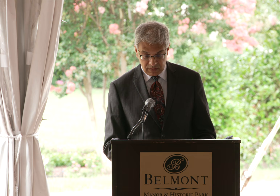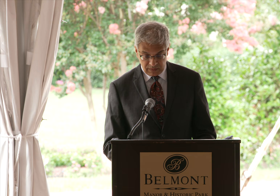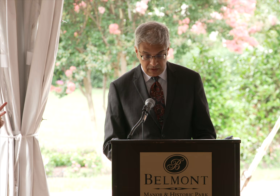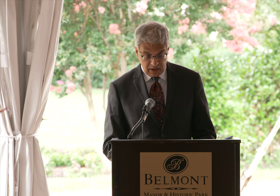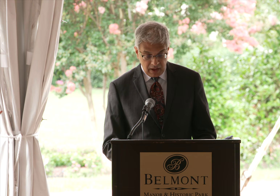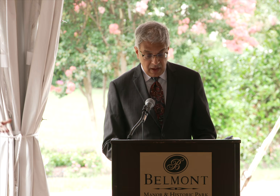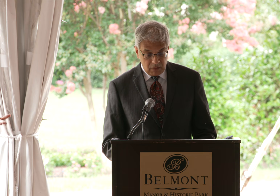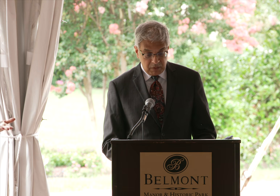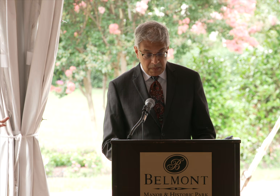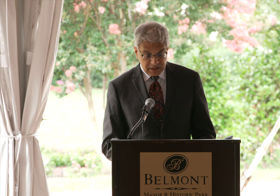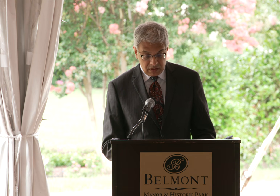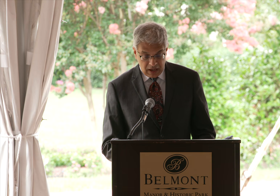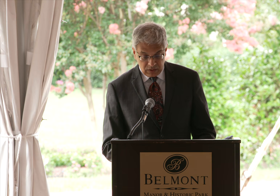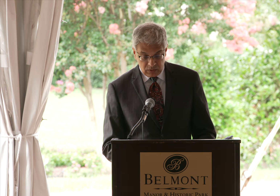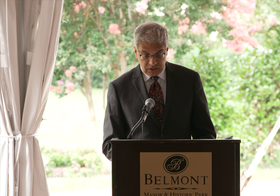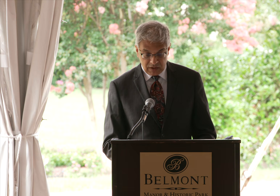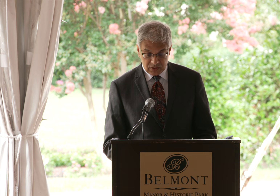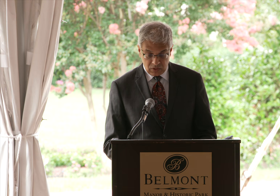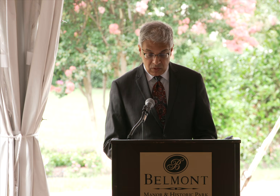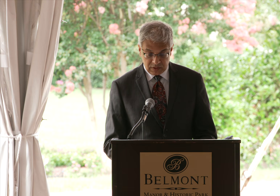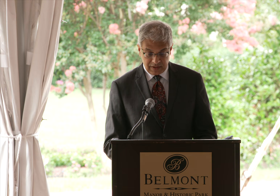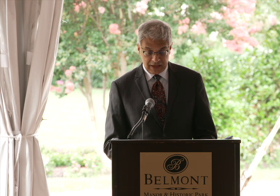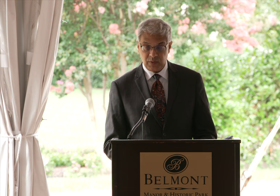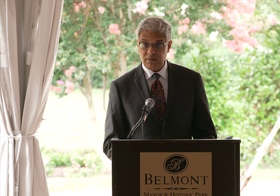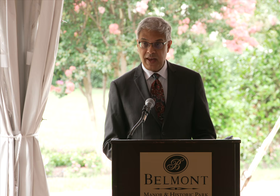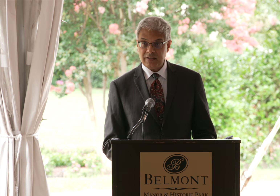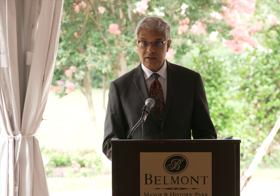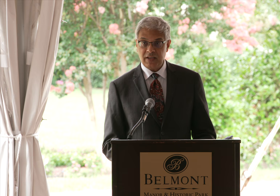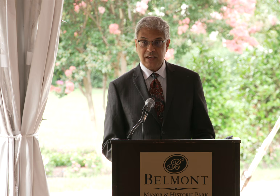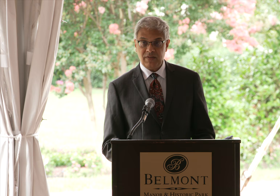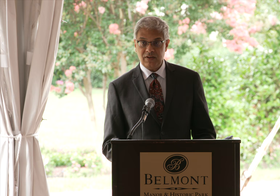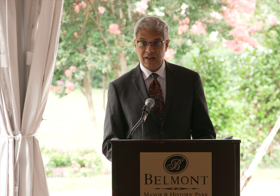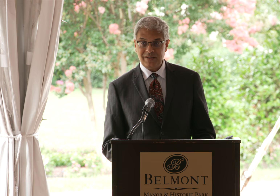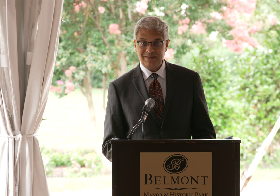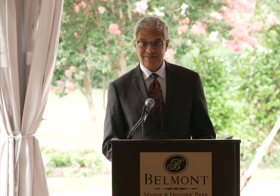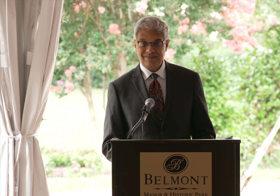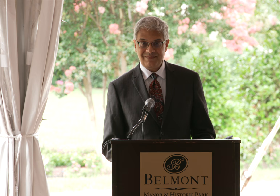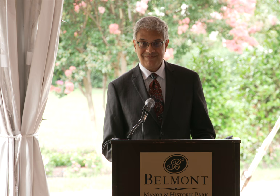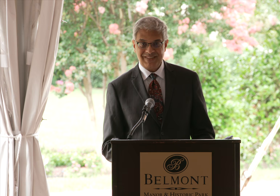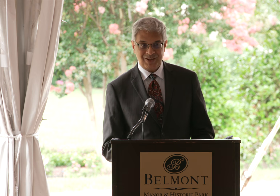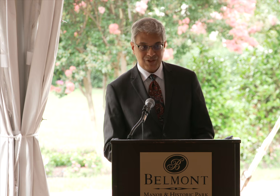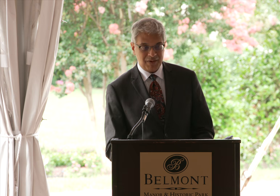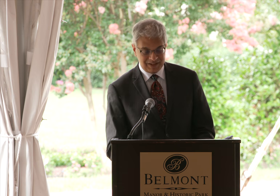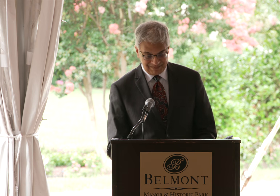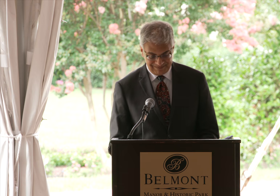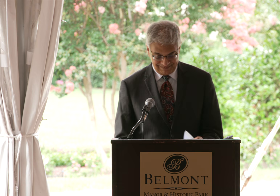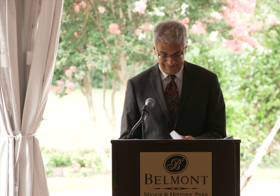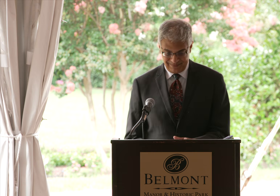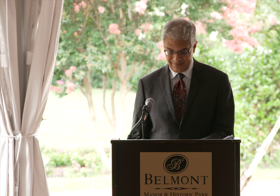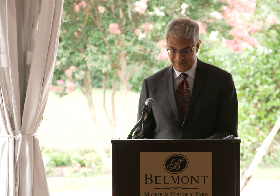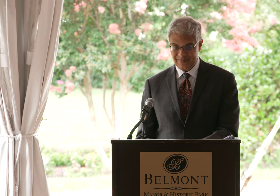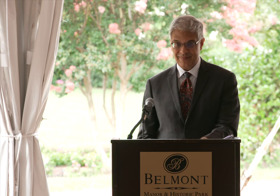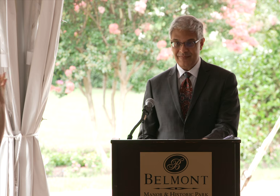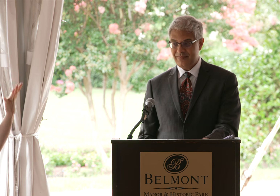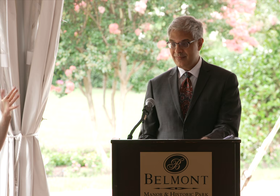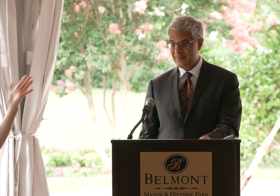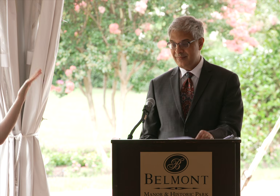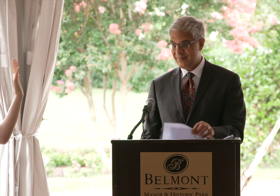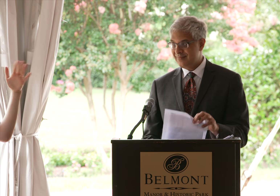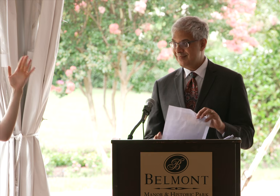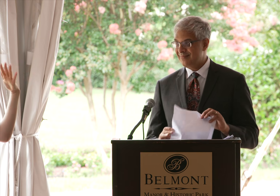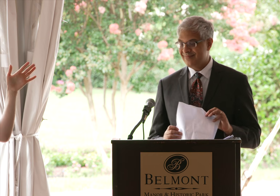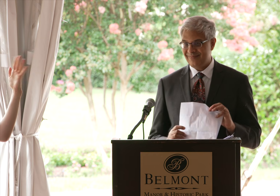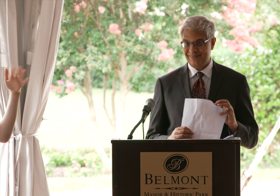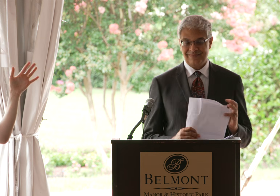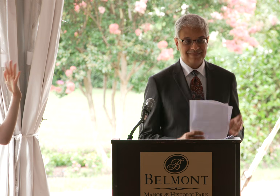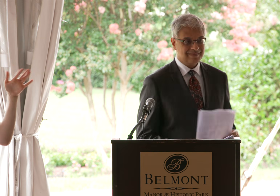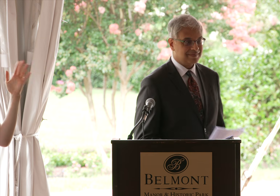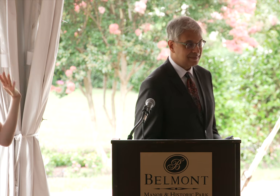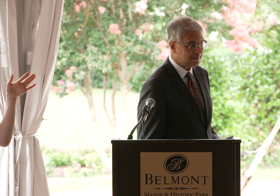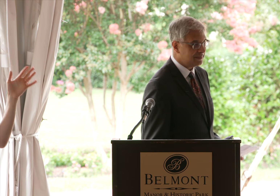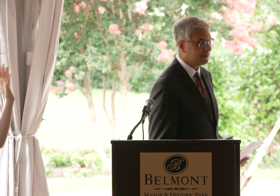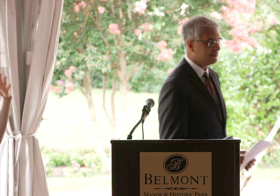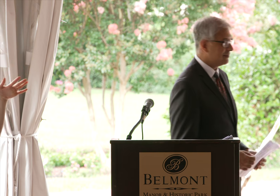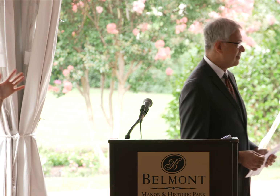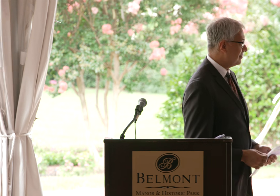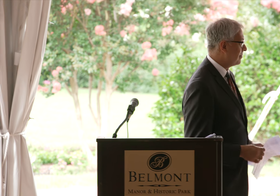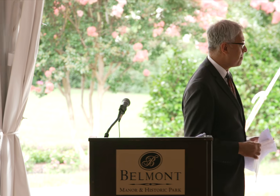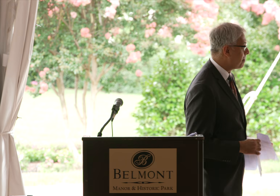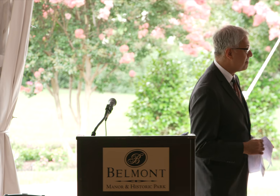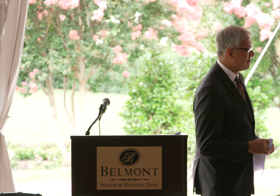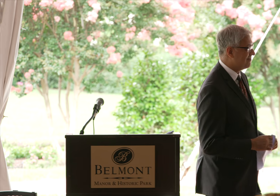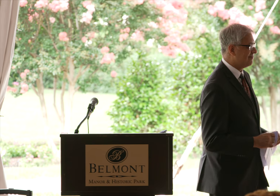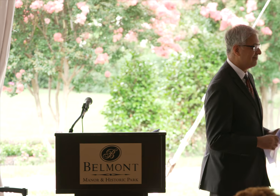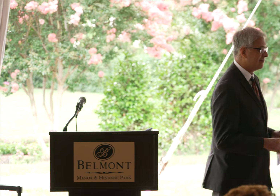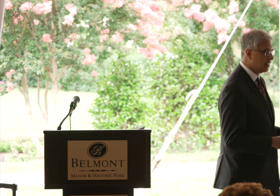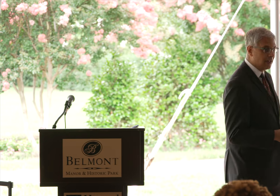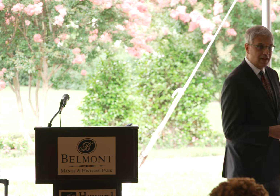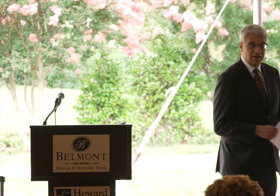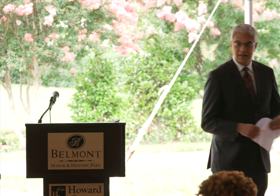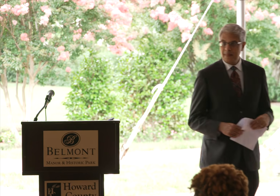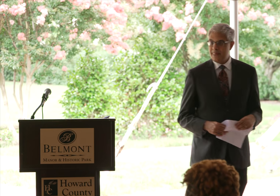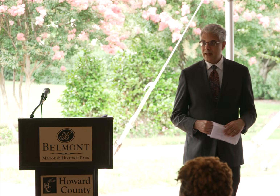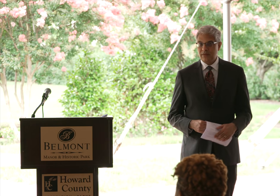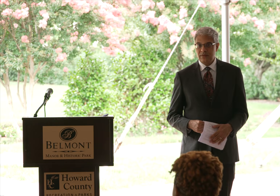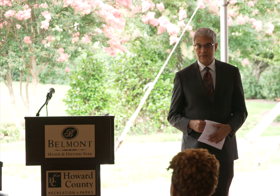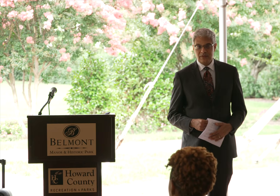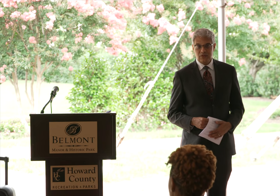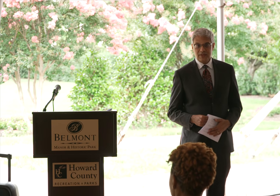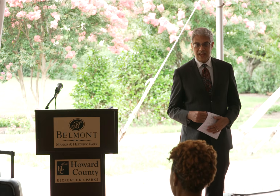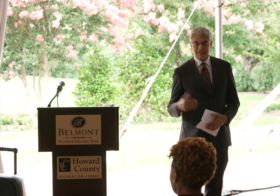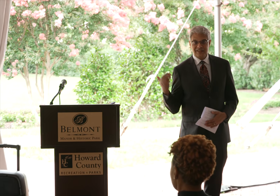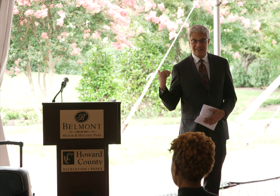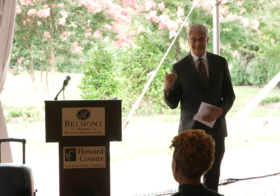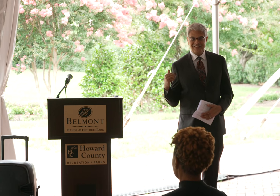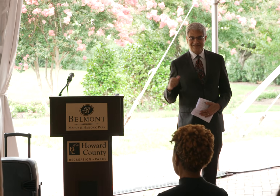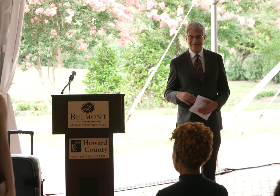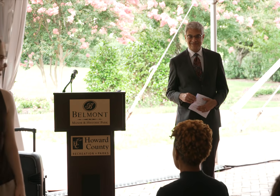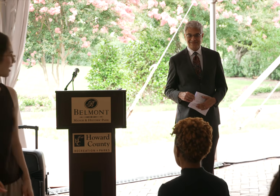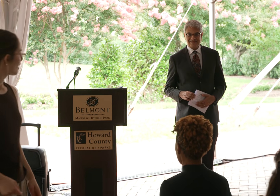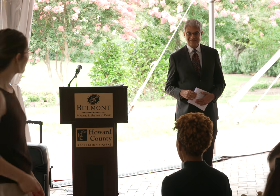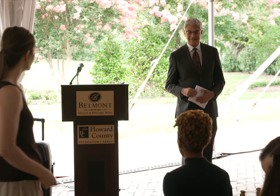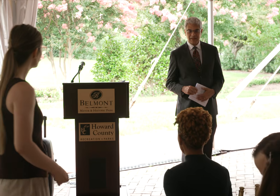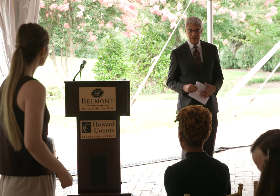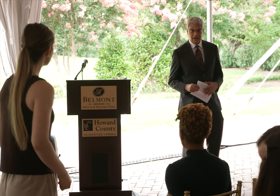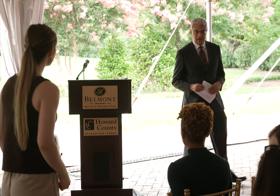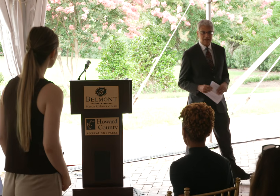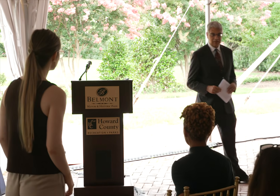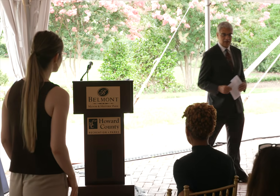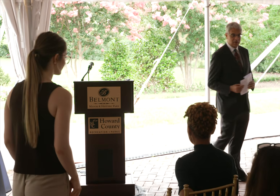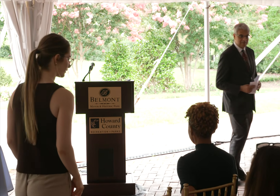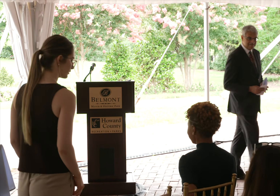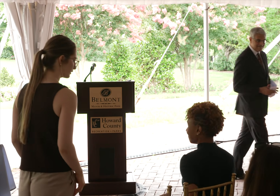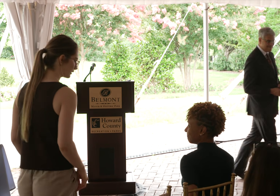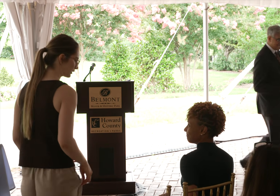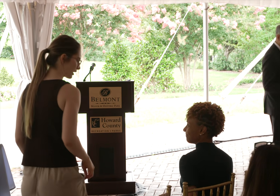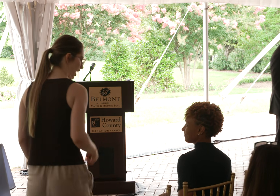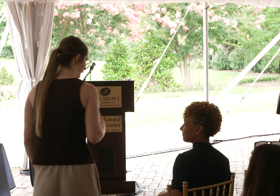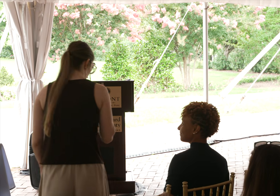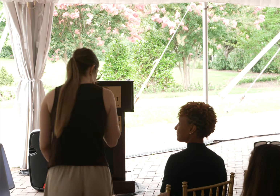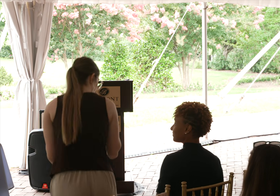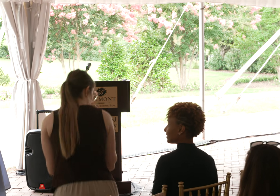serve. We must not lose our souls as we advance our scientific knowledge. Thank you so much.